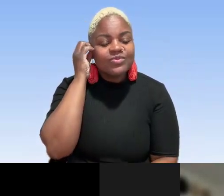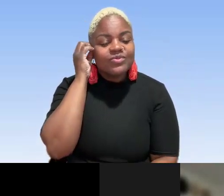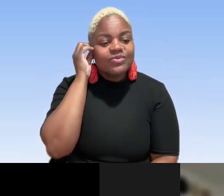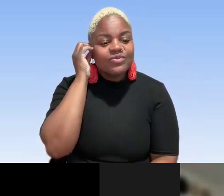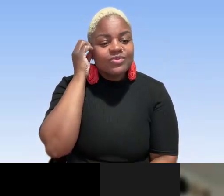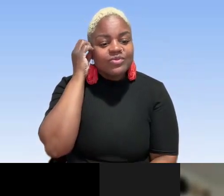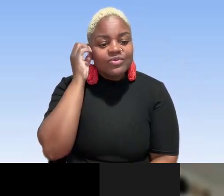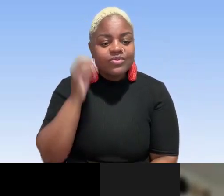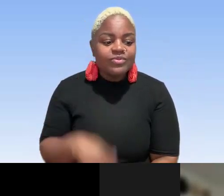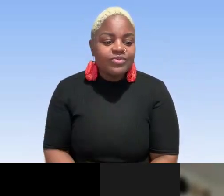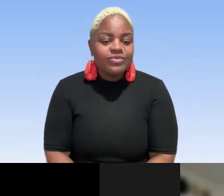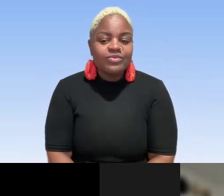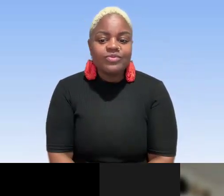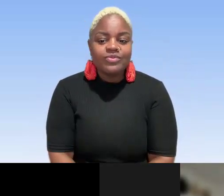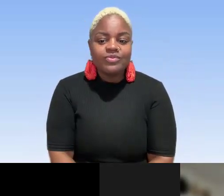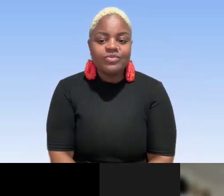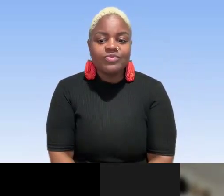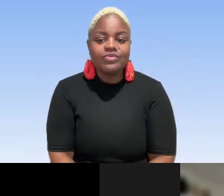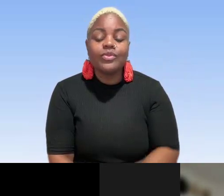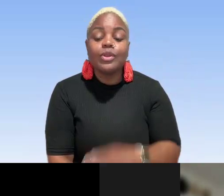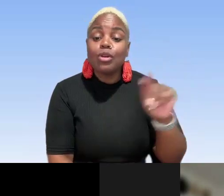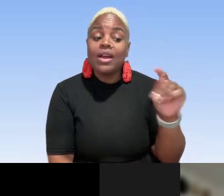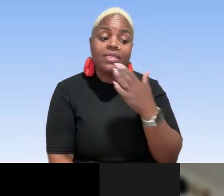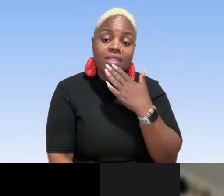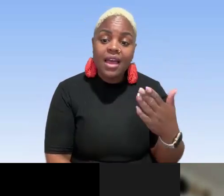Thank you so much, Guadalupe. This is Brittanie speaking. Phacelia?